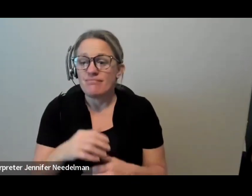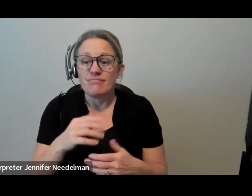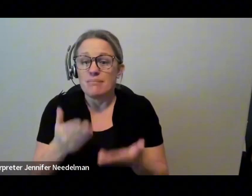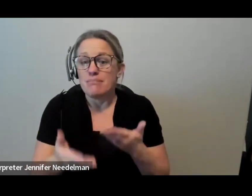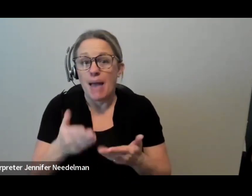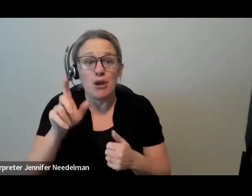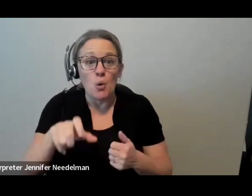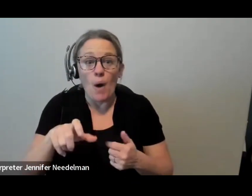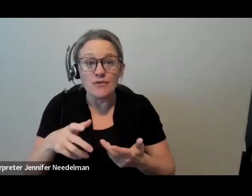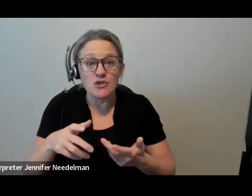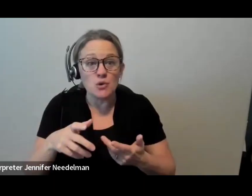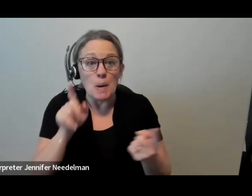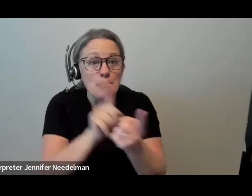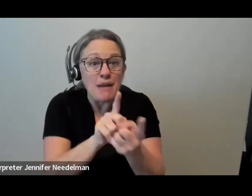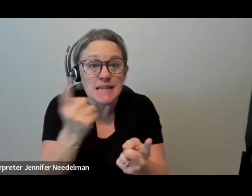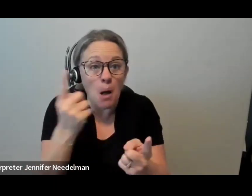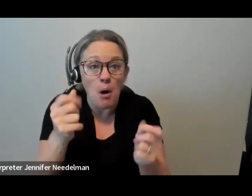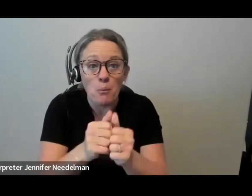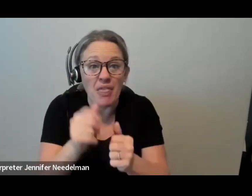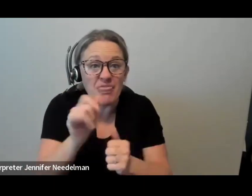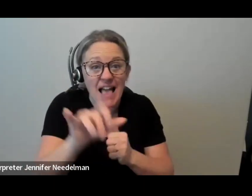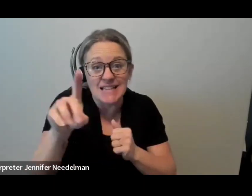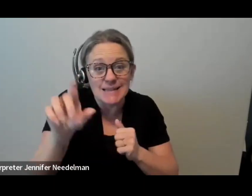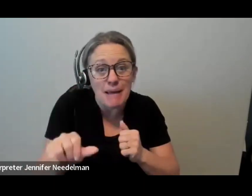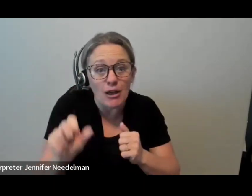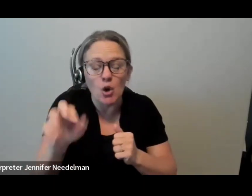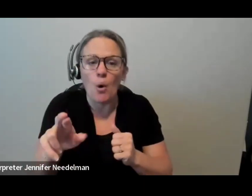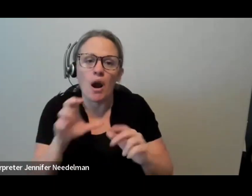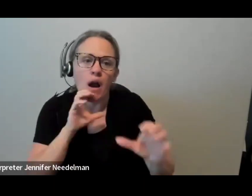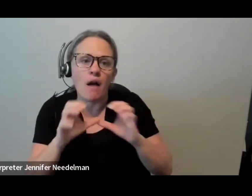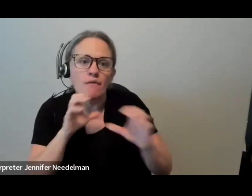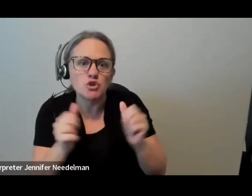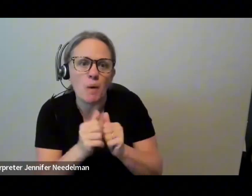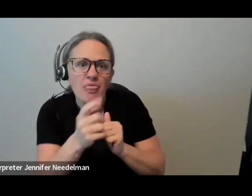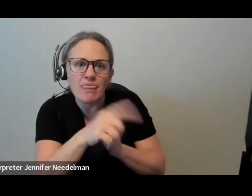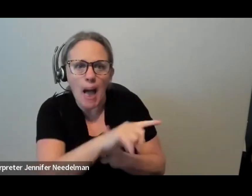with this disability and that disability or have conversations. You need to talk to people.